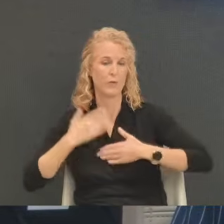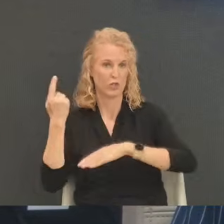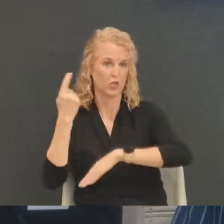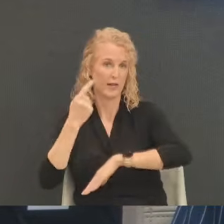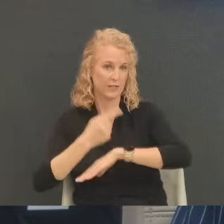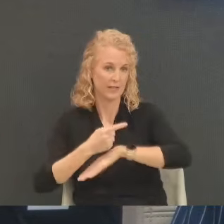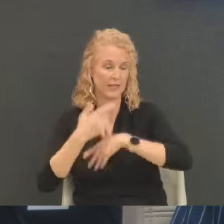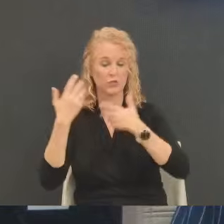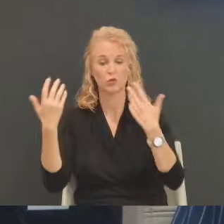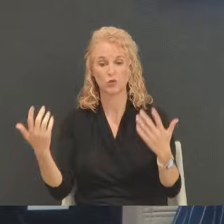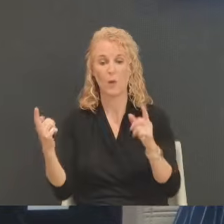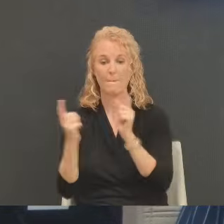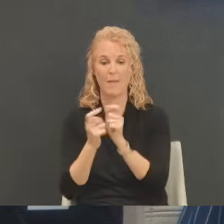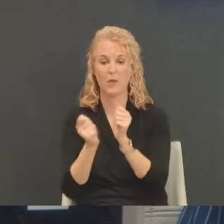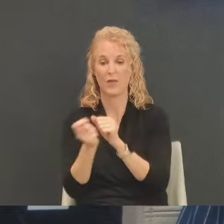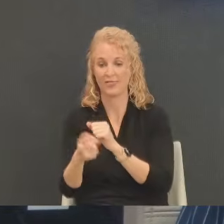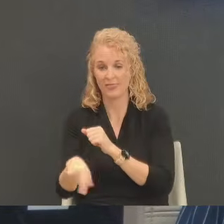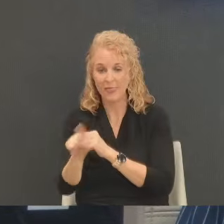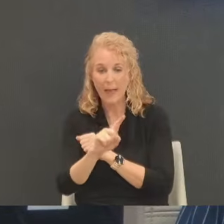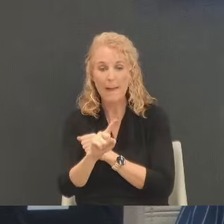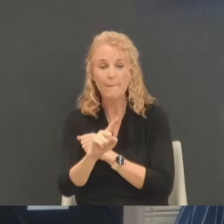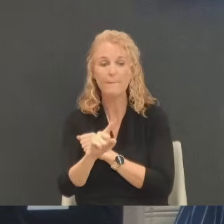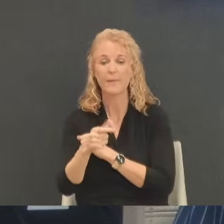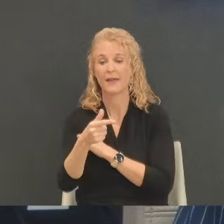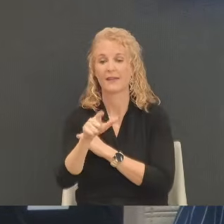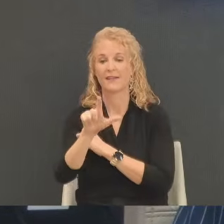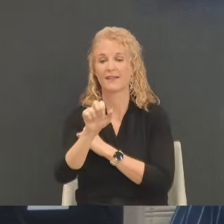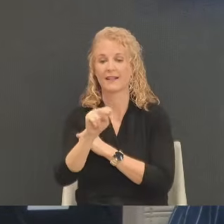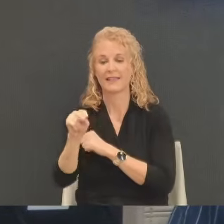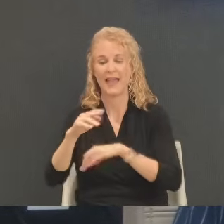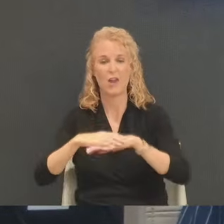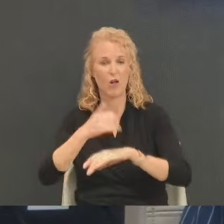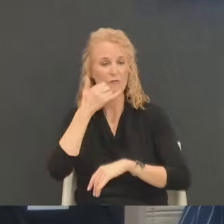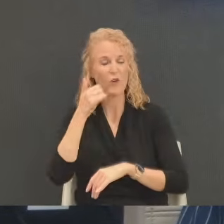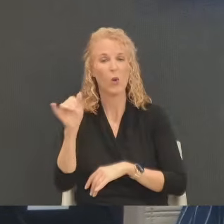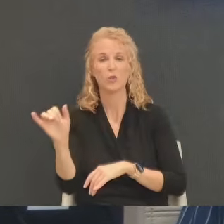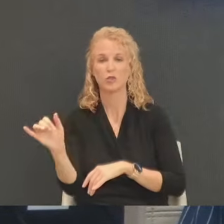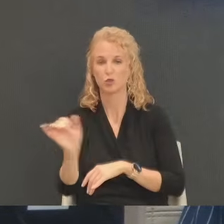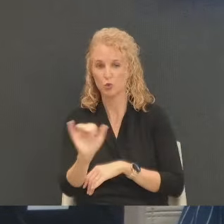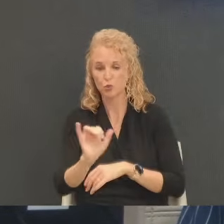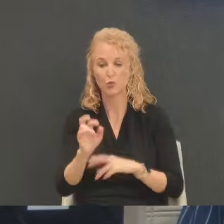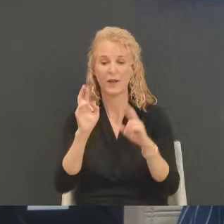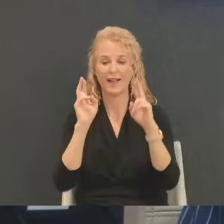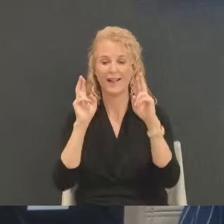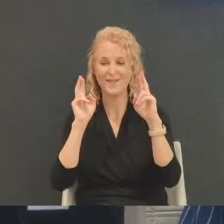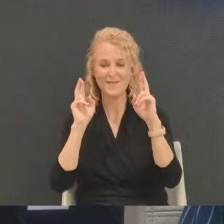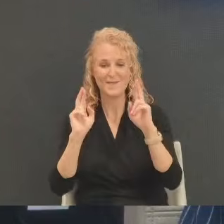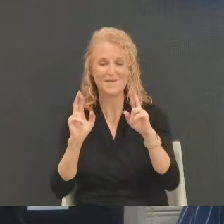had a meeting with them and had Glenn on the phone as well and hopefully we'll be able to get some